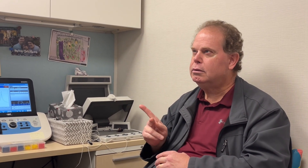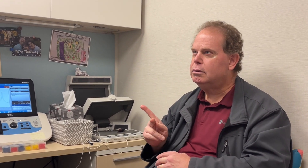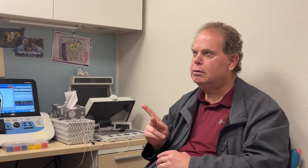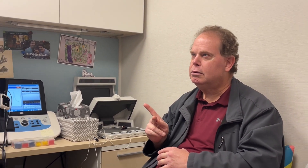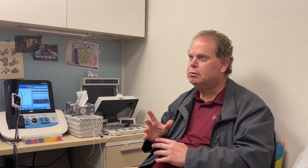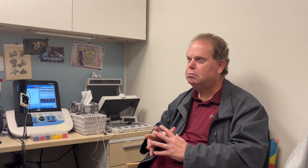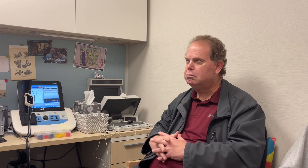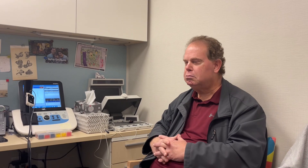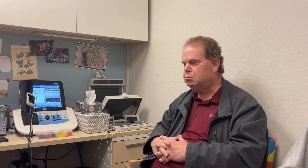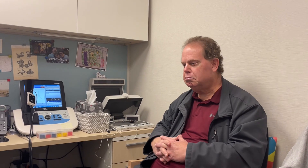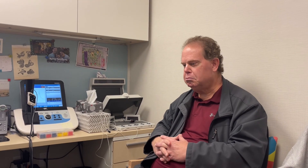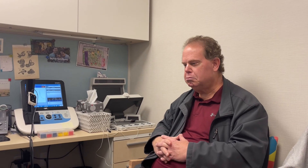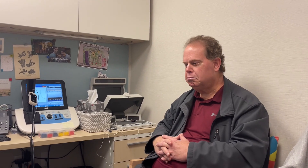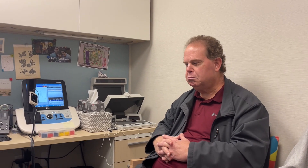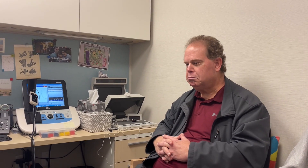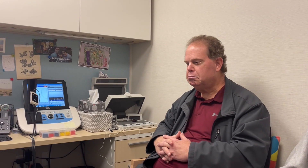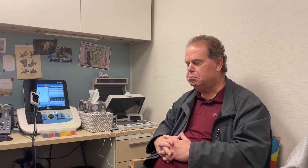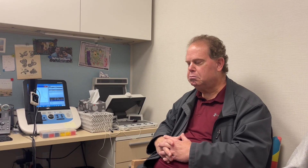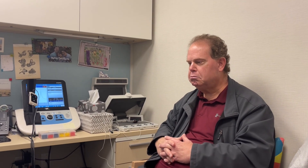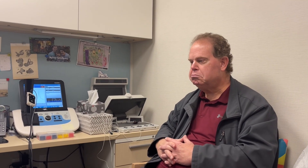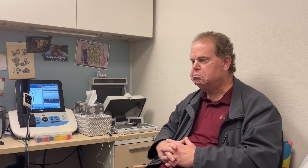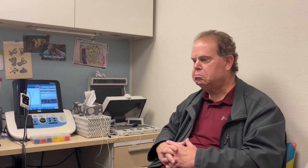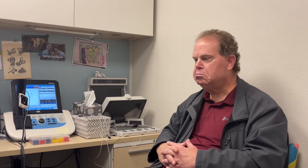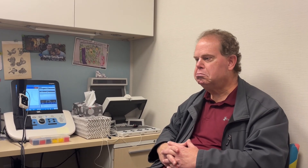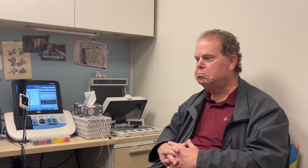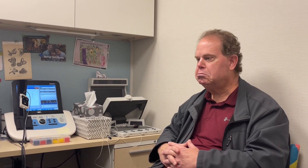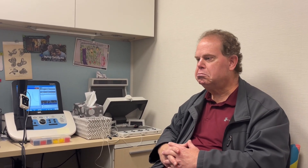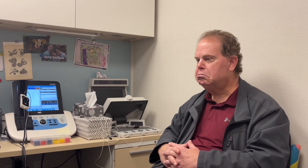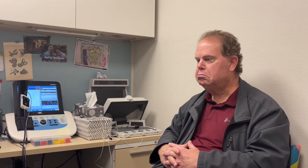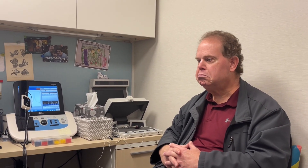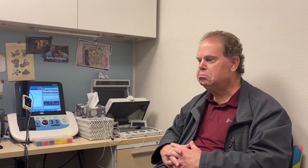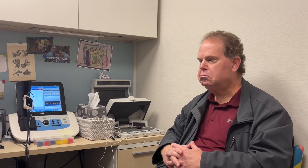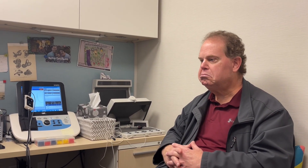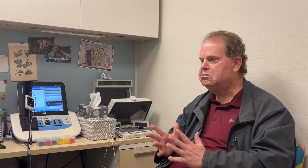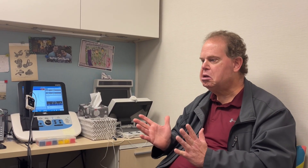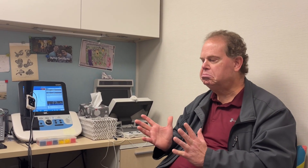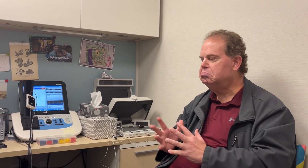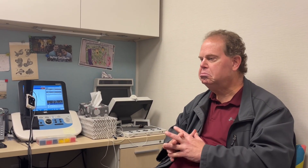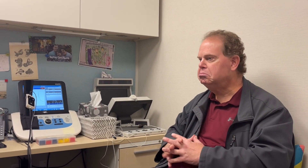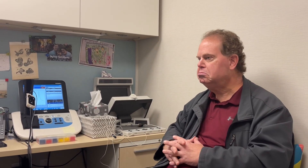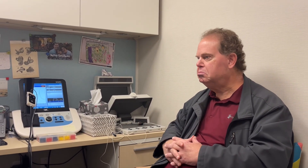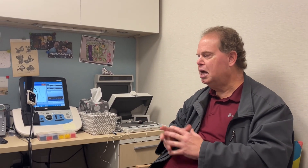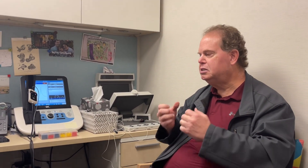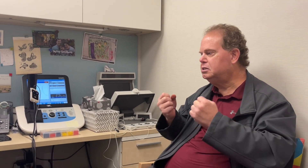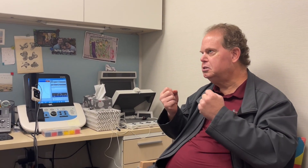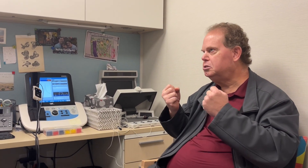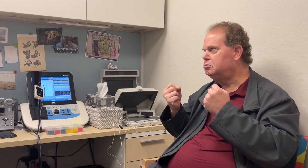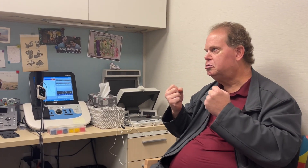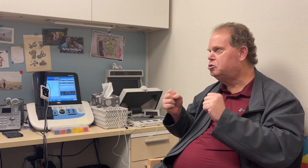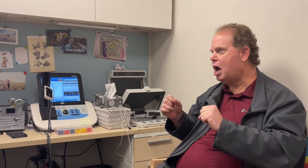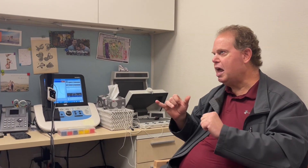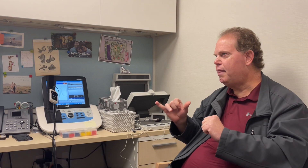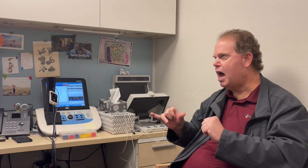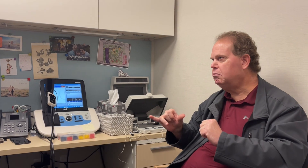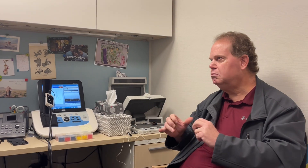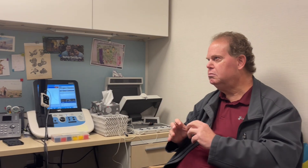still okay one two three Mary had a little lamb tolerable okay